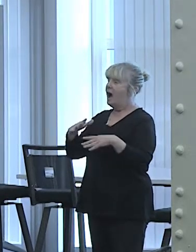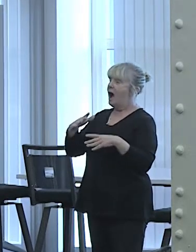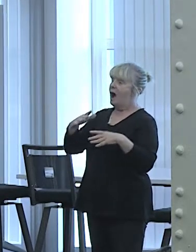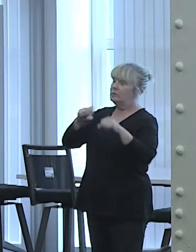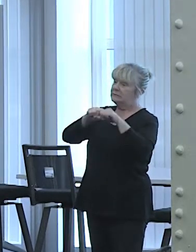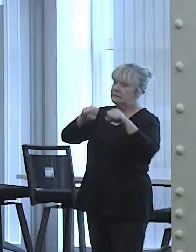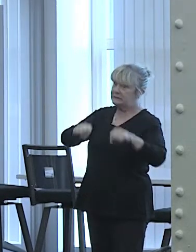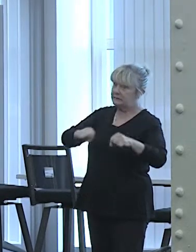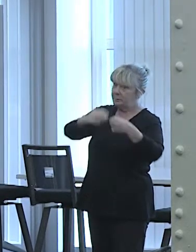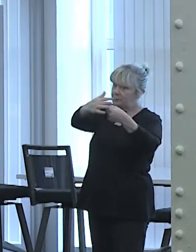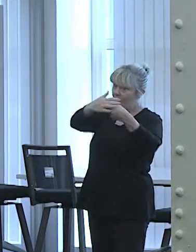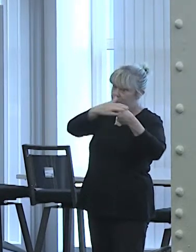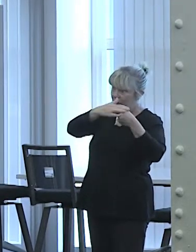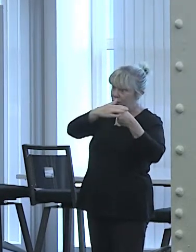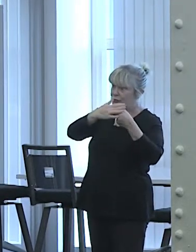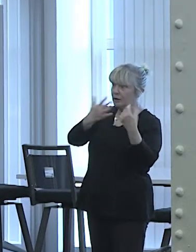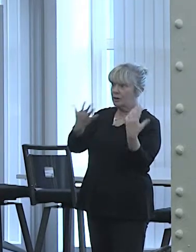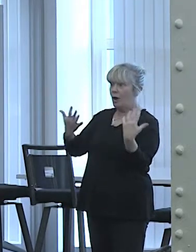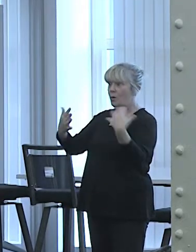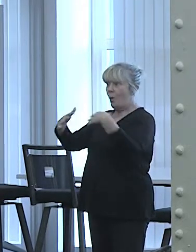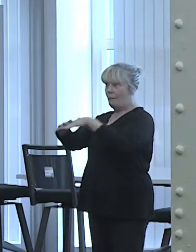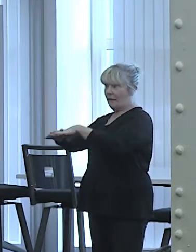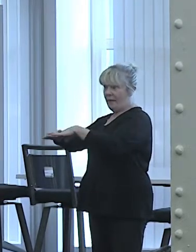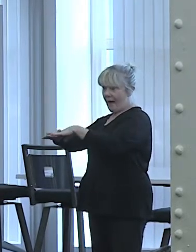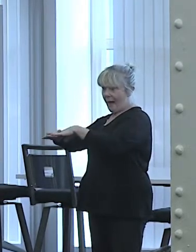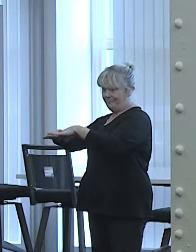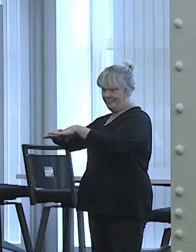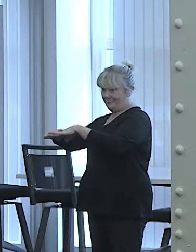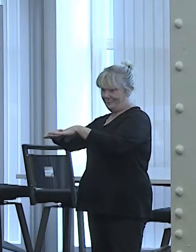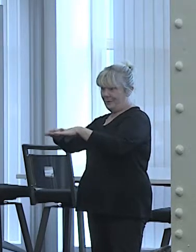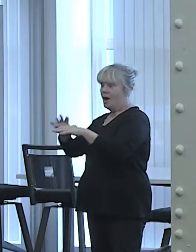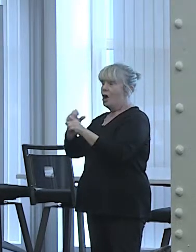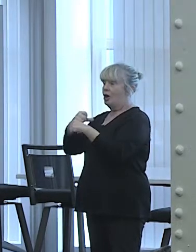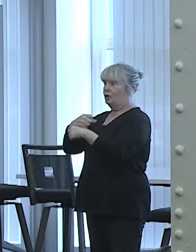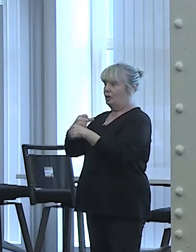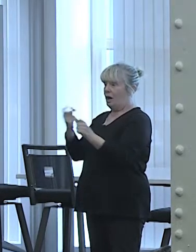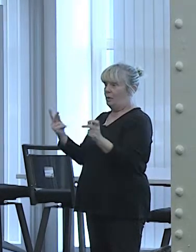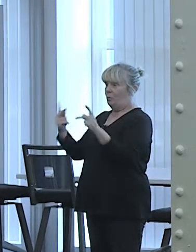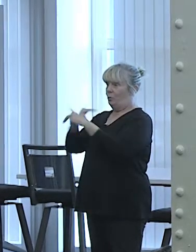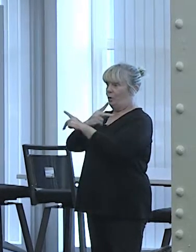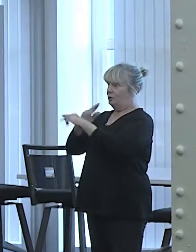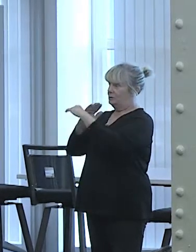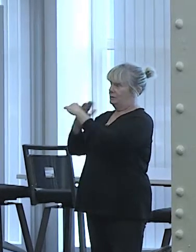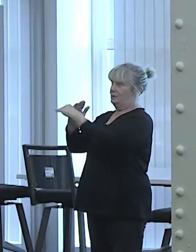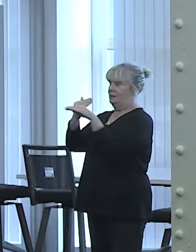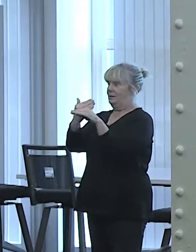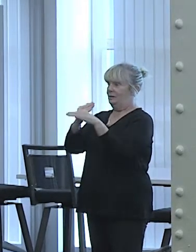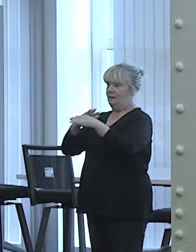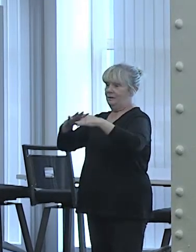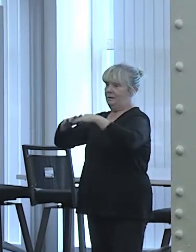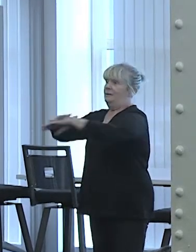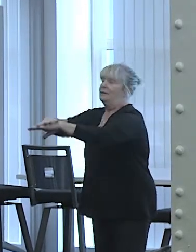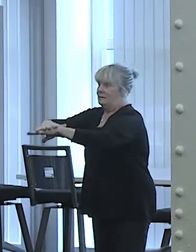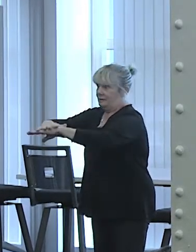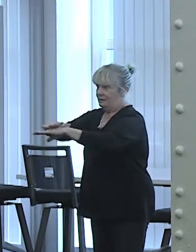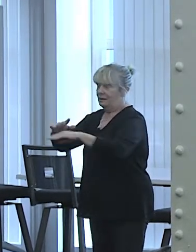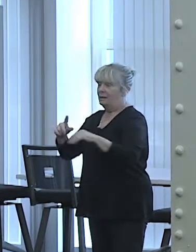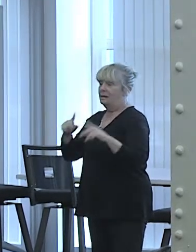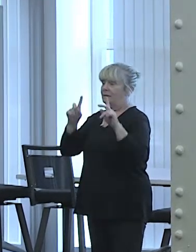not only can overlap, but can create new and pernicious forms of oppression, a term which was first coined by Kimberly Crenshaw,